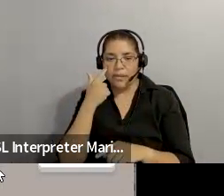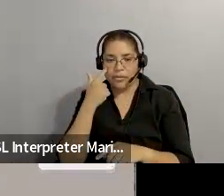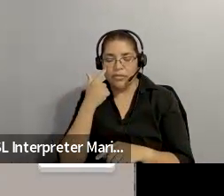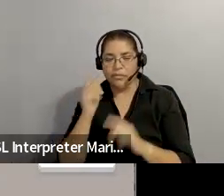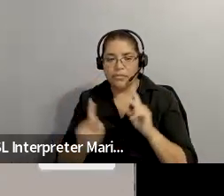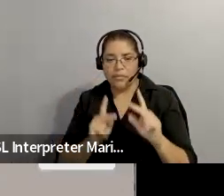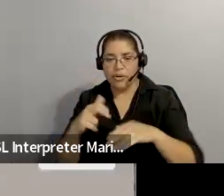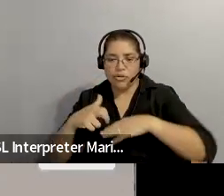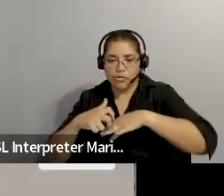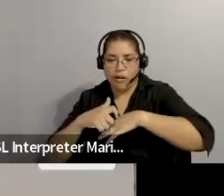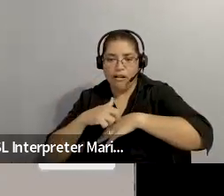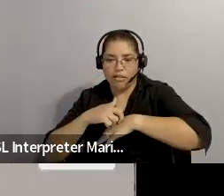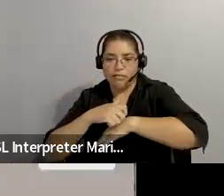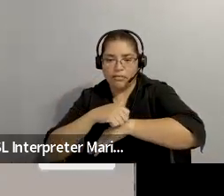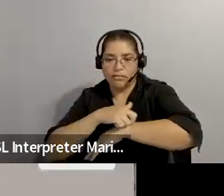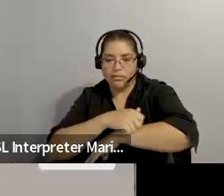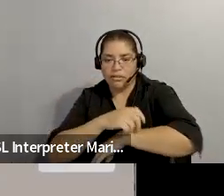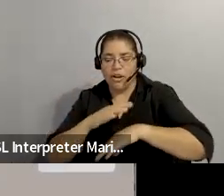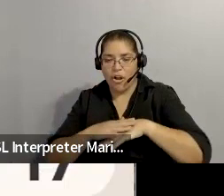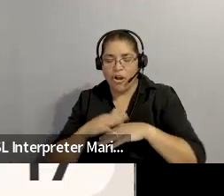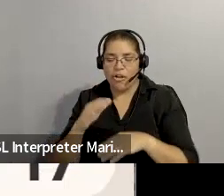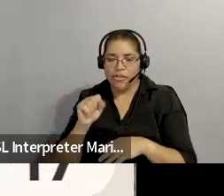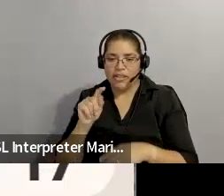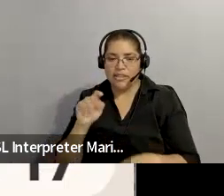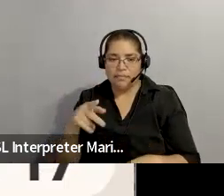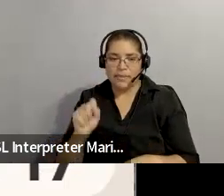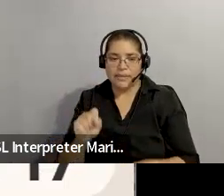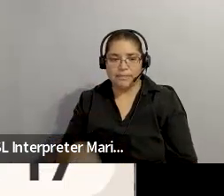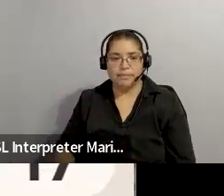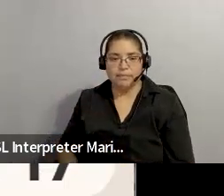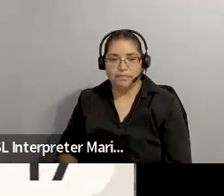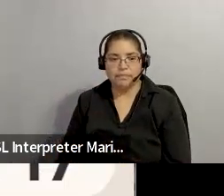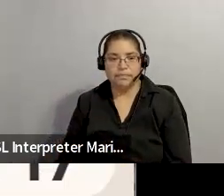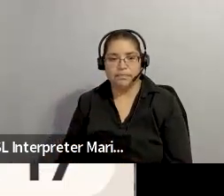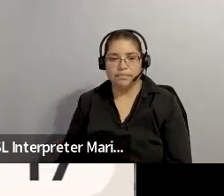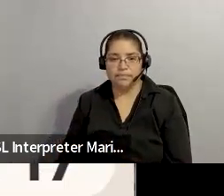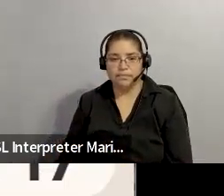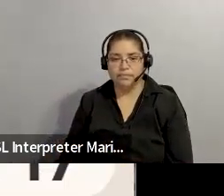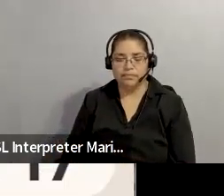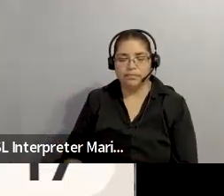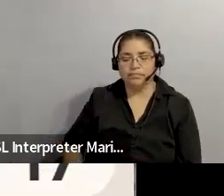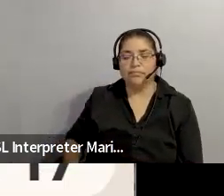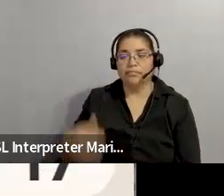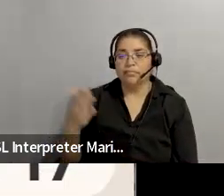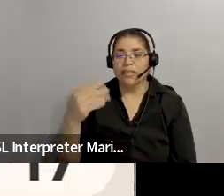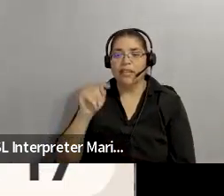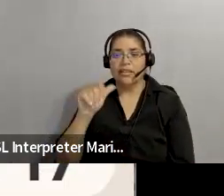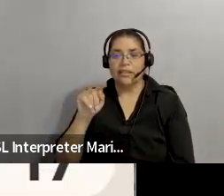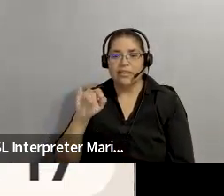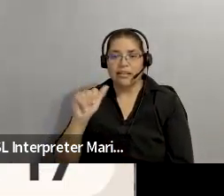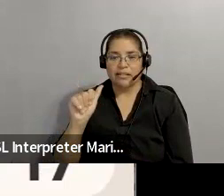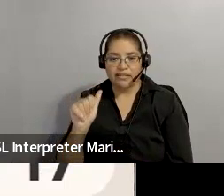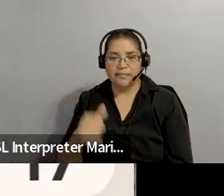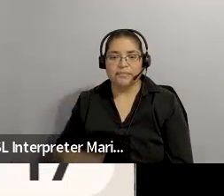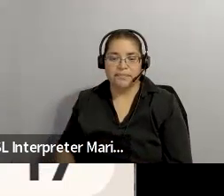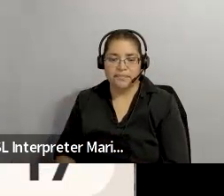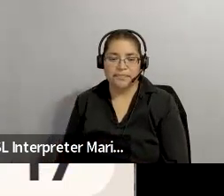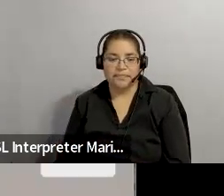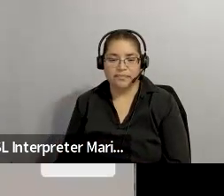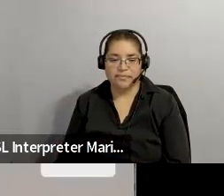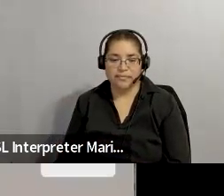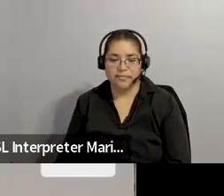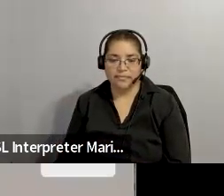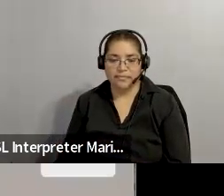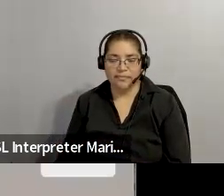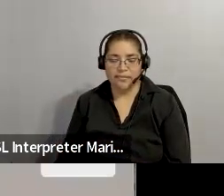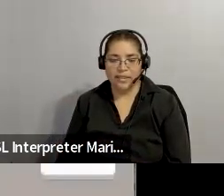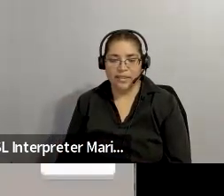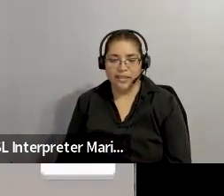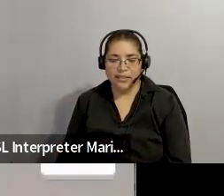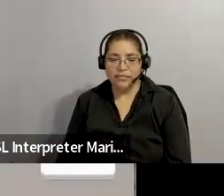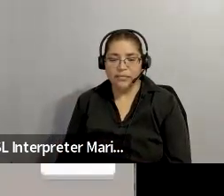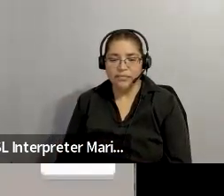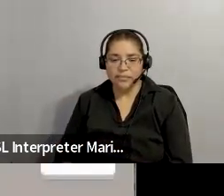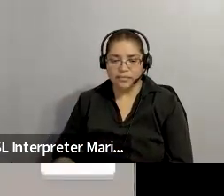: On March 13, 1990, over 1,000 people went to the U.S. capital to demand that Congress passed the Americans with Disabilities Act.